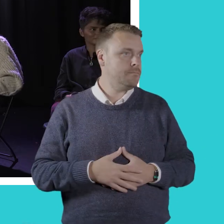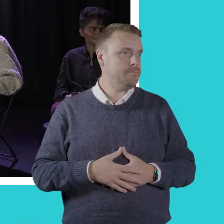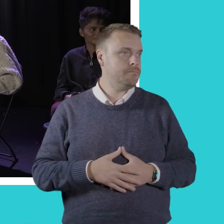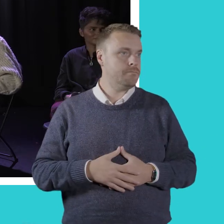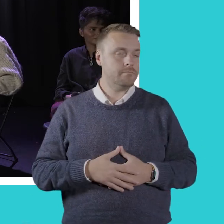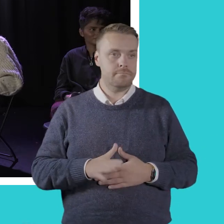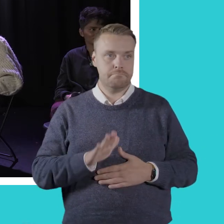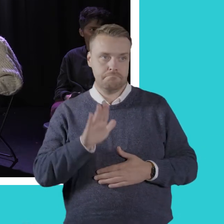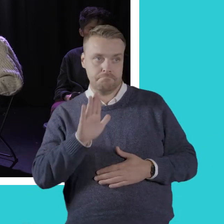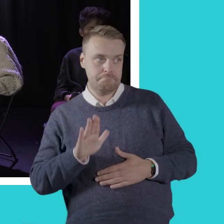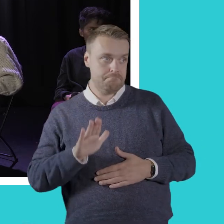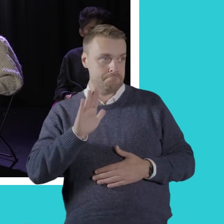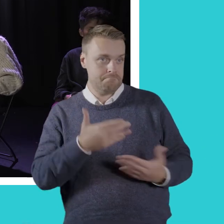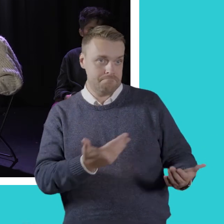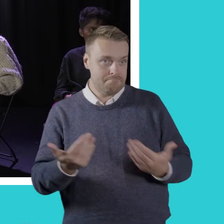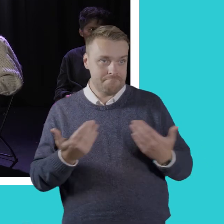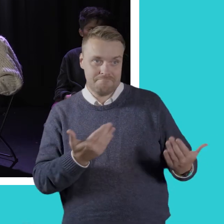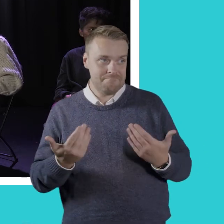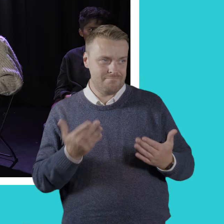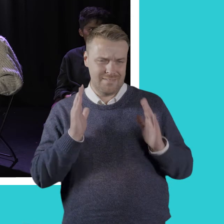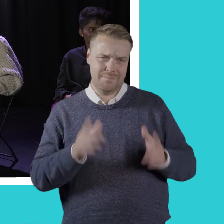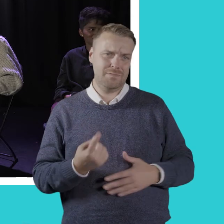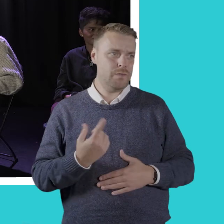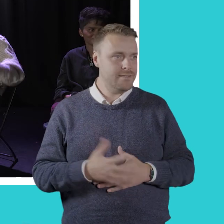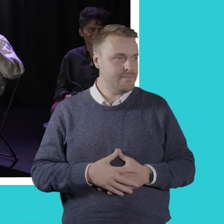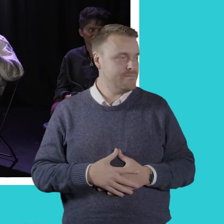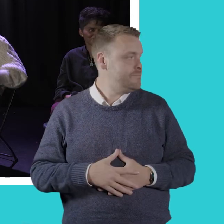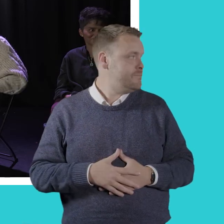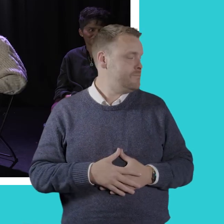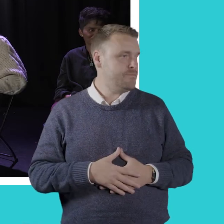Hands up come on must be one. This lady here thank you.